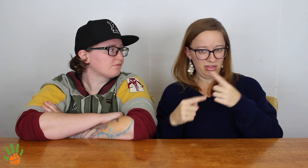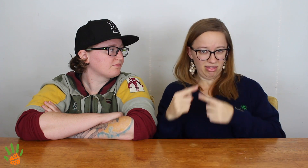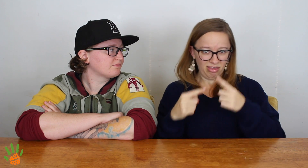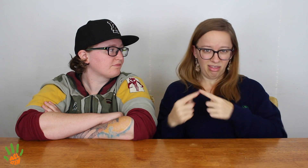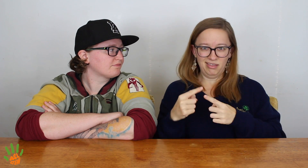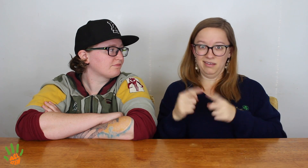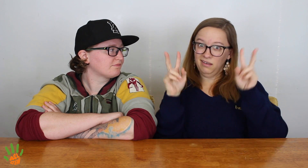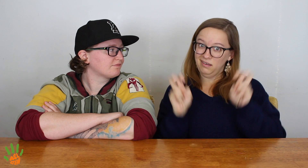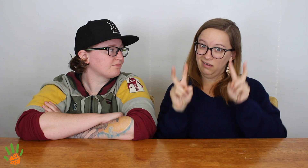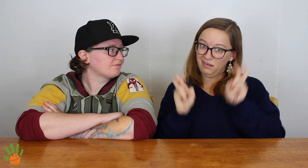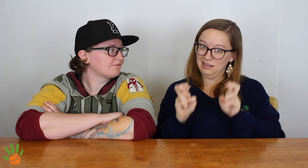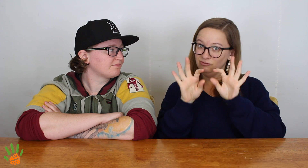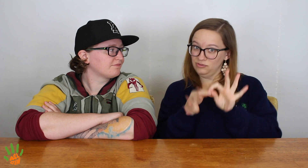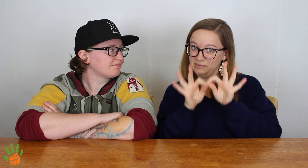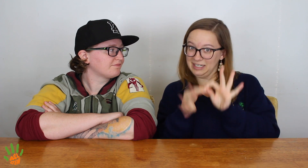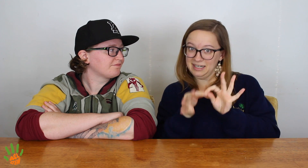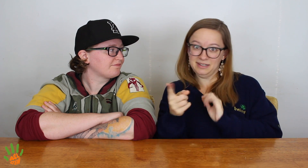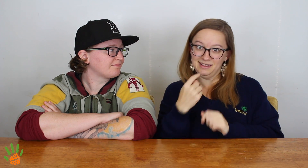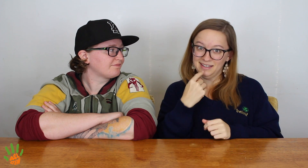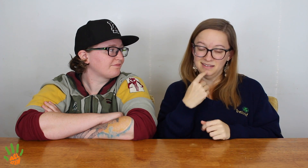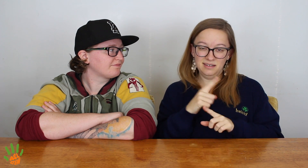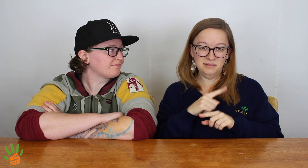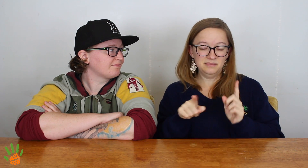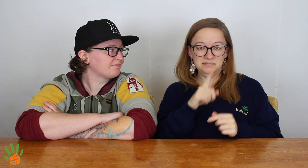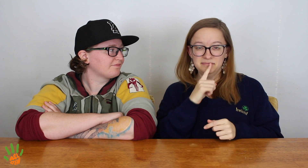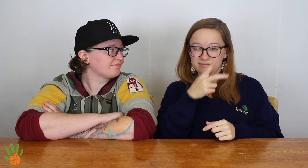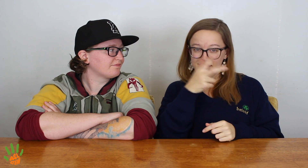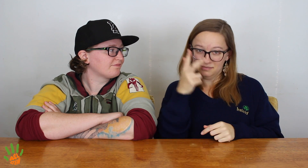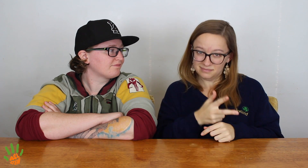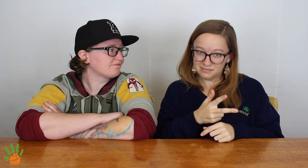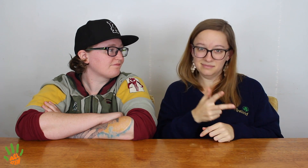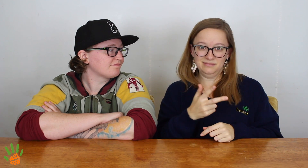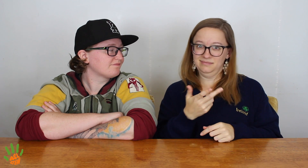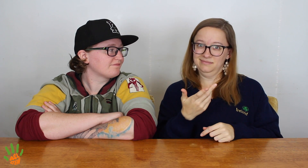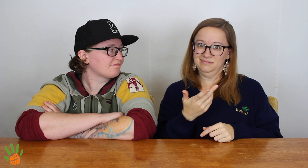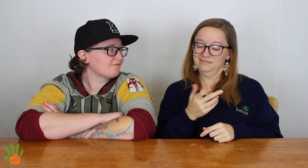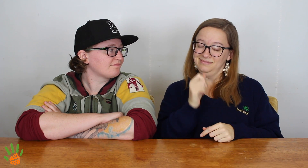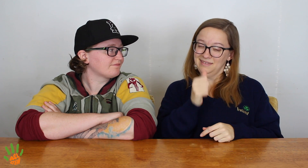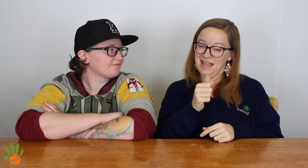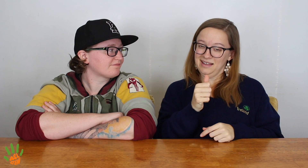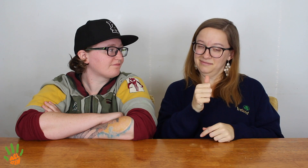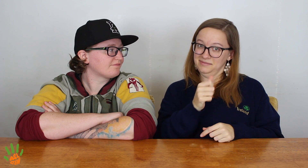kind of signing, I guess a.k.a interpreting what they were saying. But actually it was horrible!